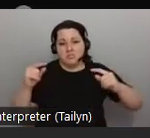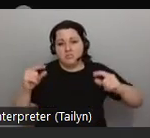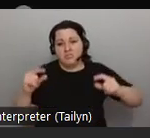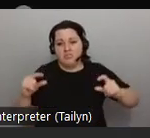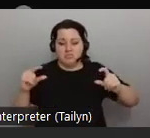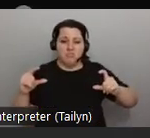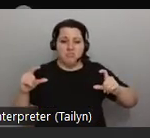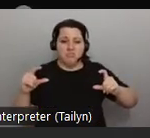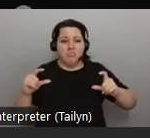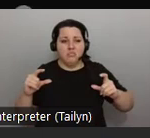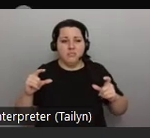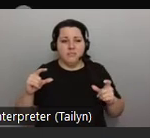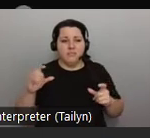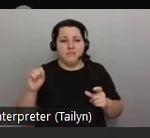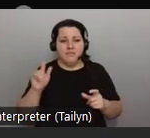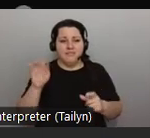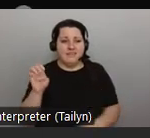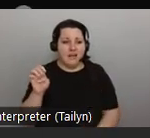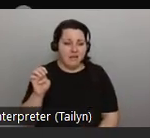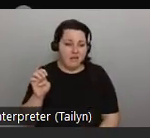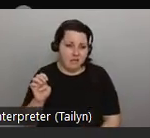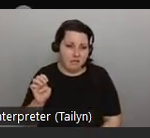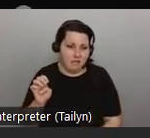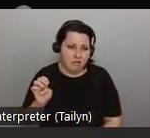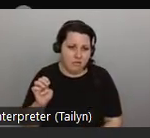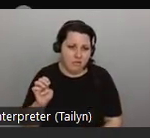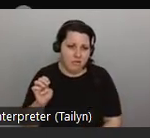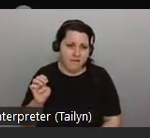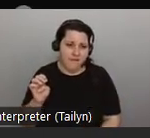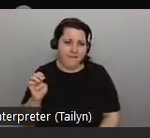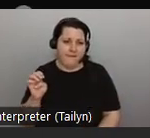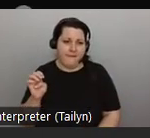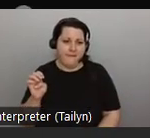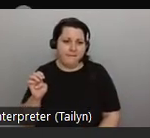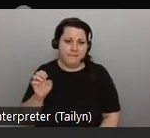I can make it 20 point font, and then in the style